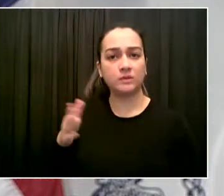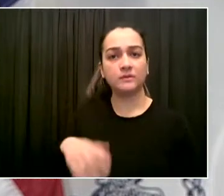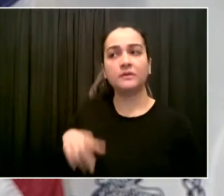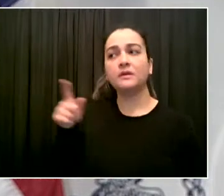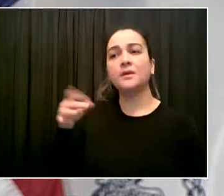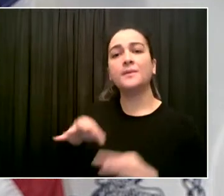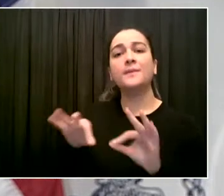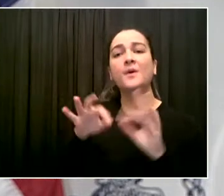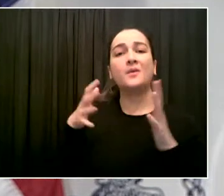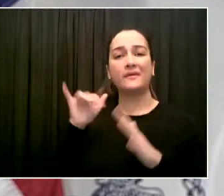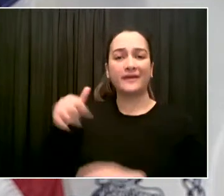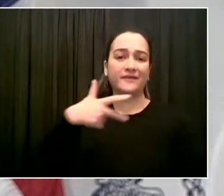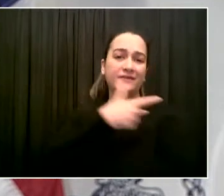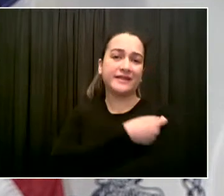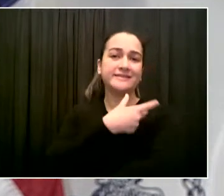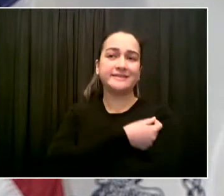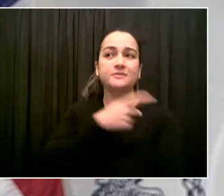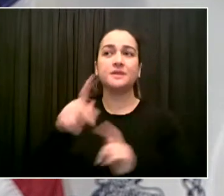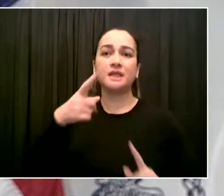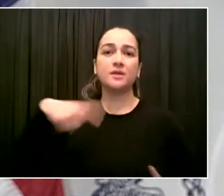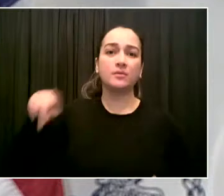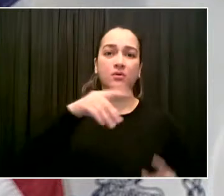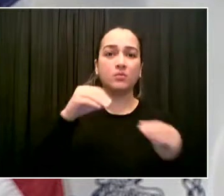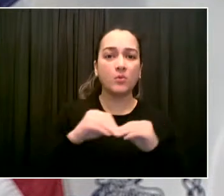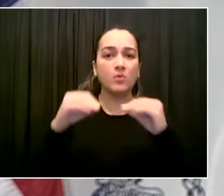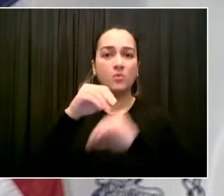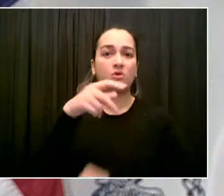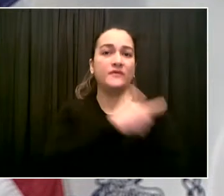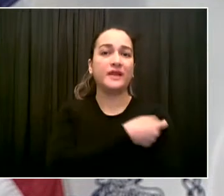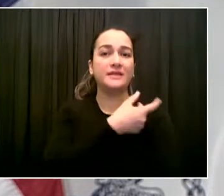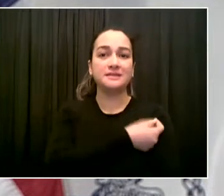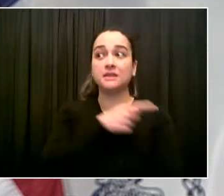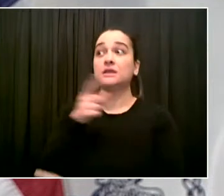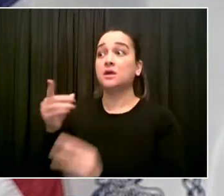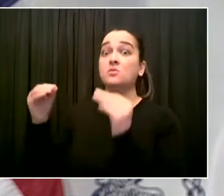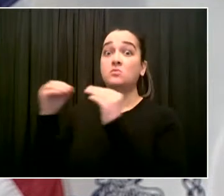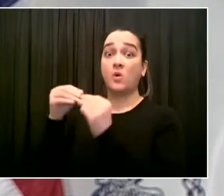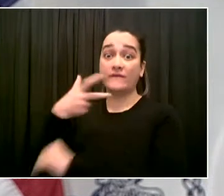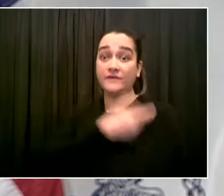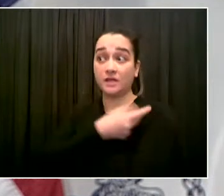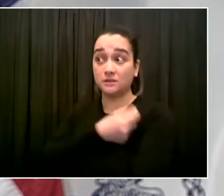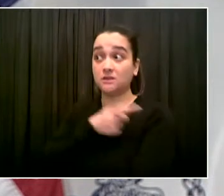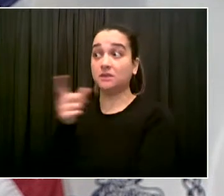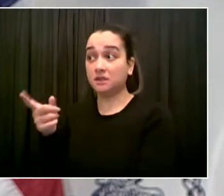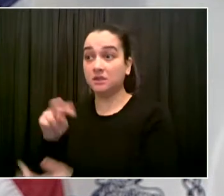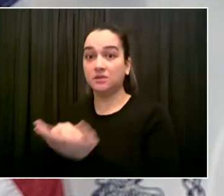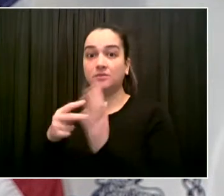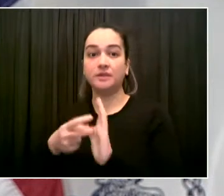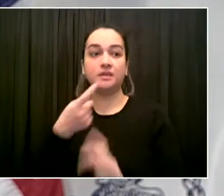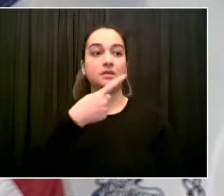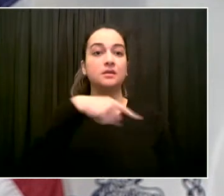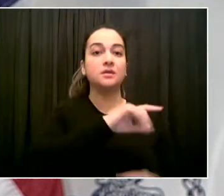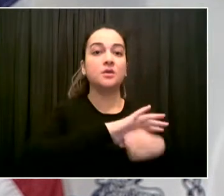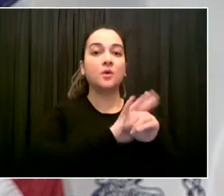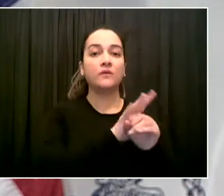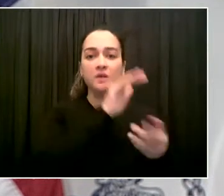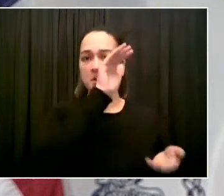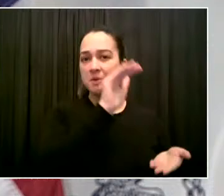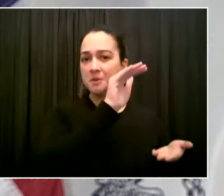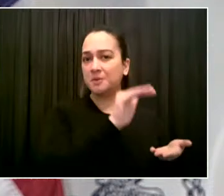MILLION VACCINATIOONS GOING TO KEEP BUILDING THAT VACCINATION